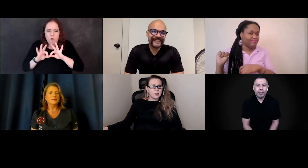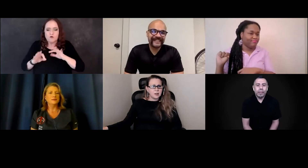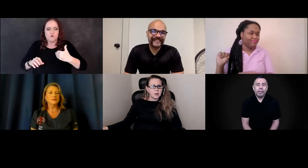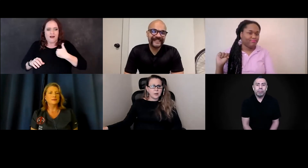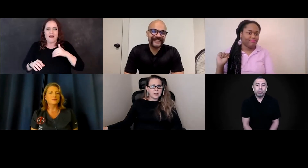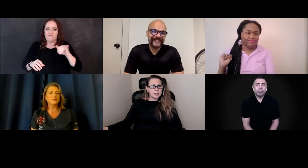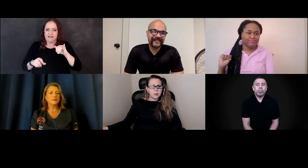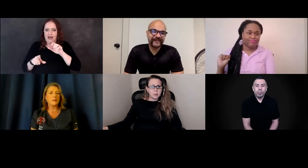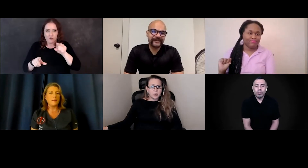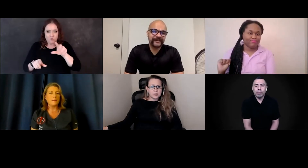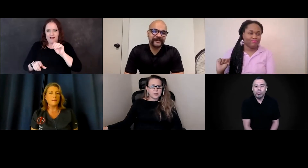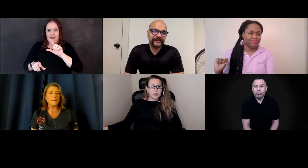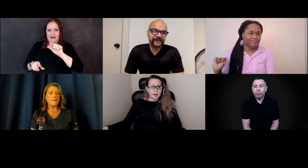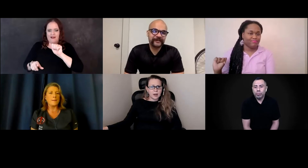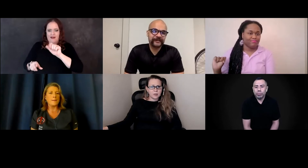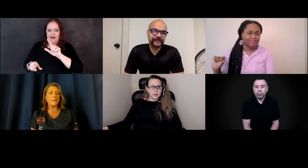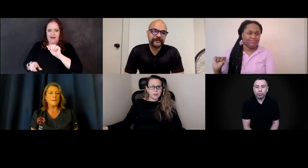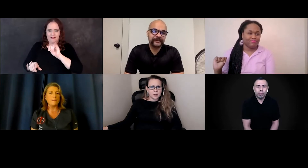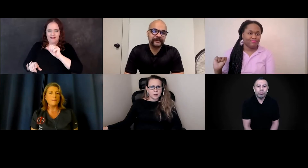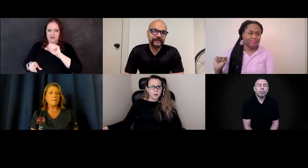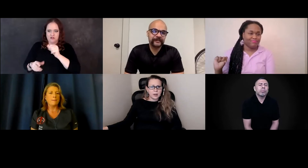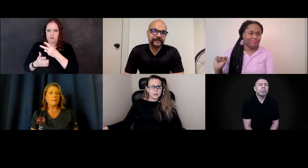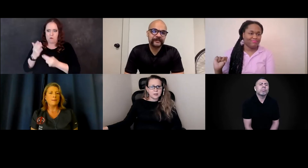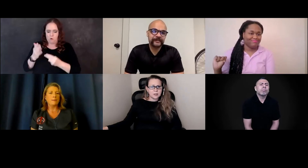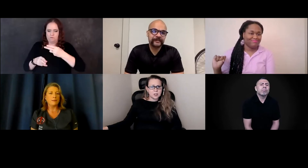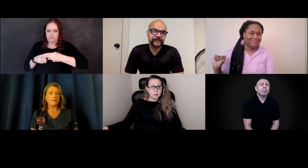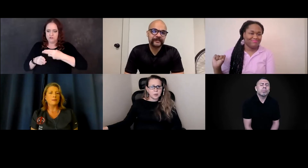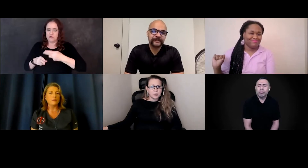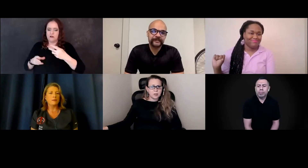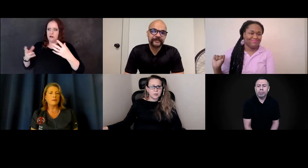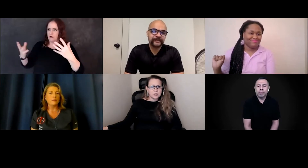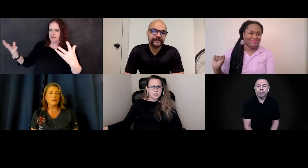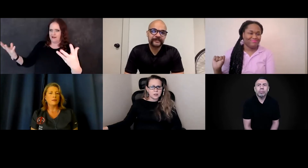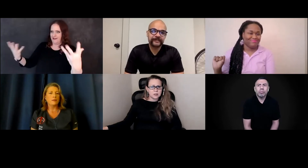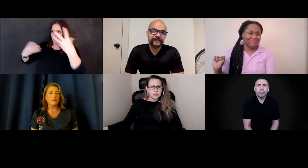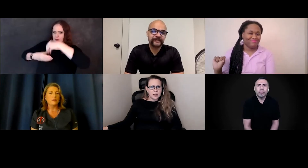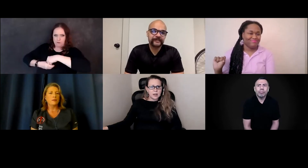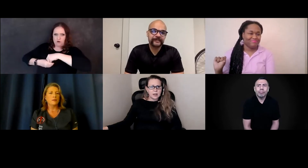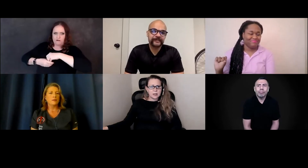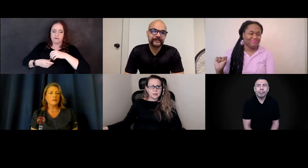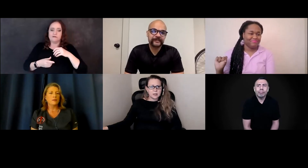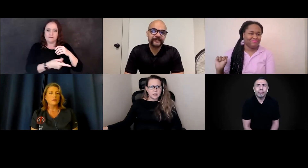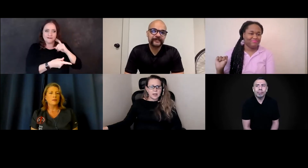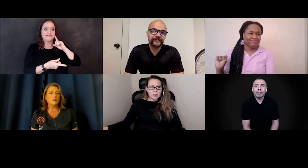And it's so important to have like you and Alicia have both mentioned, is input from